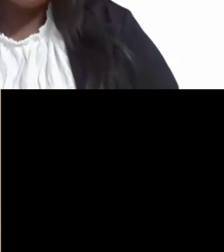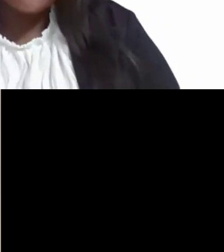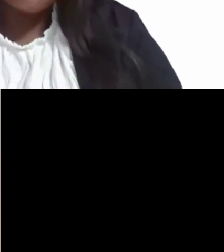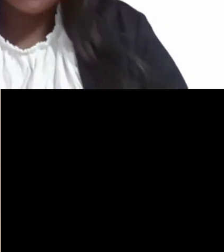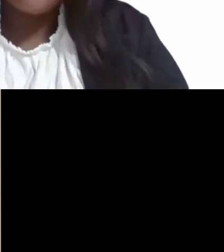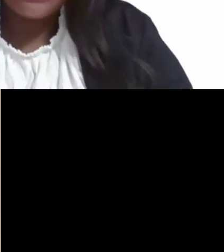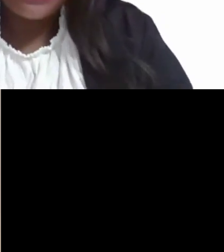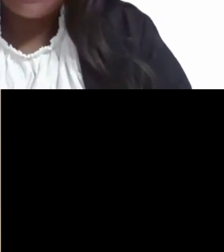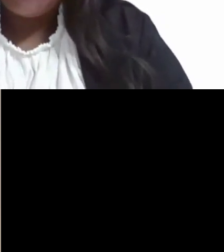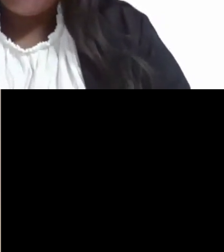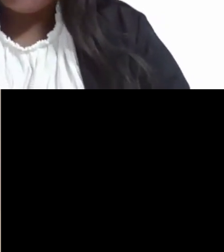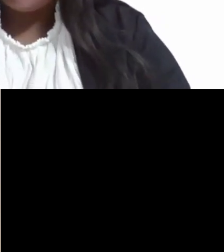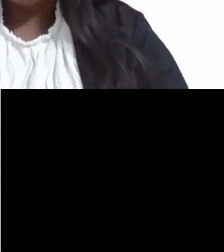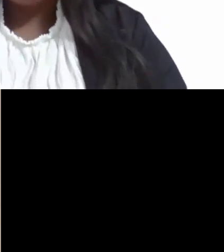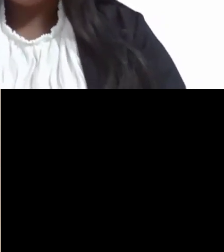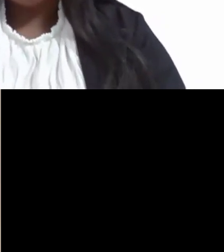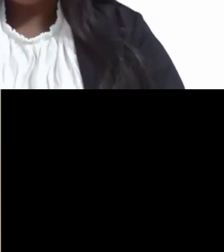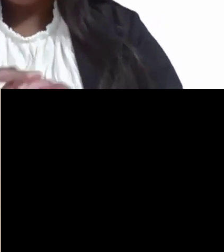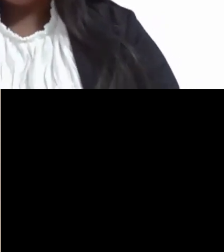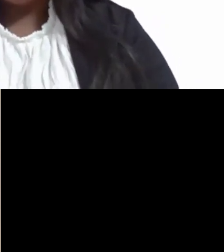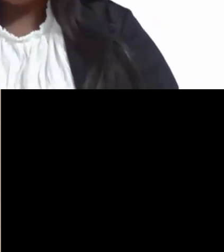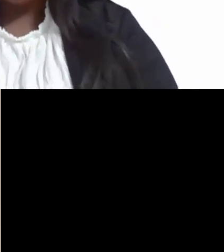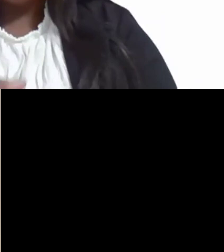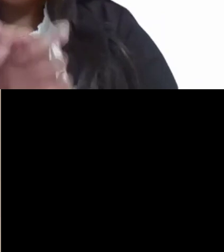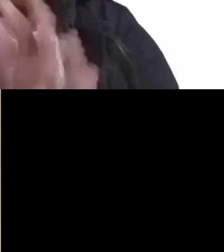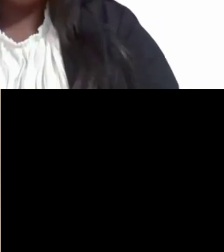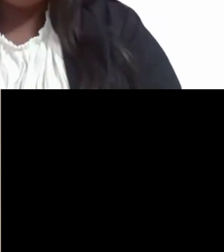time for today. As we close, I would like to thank you